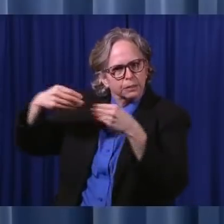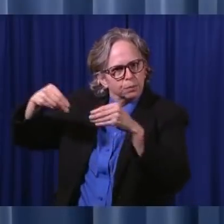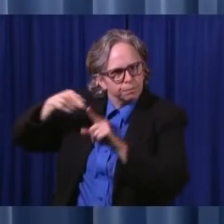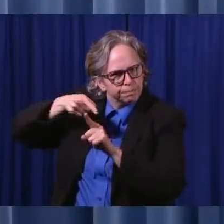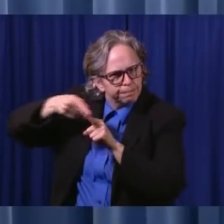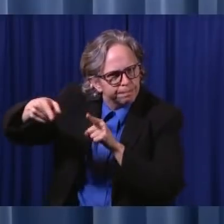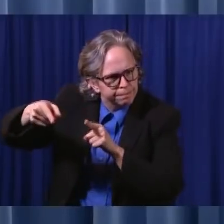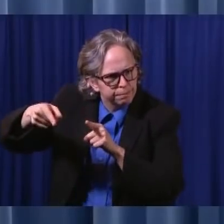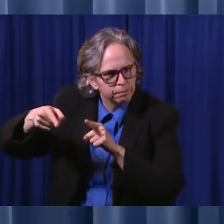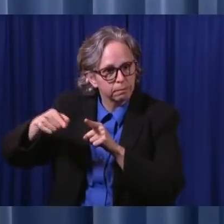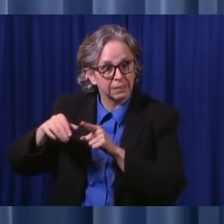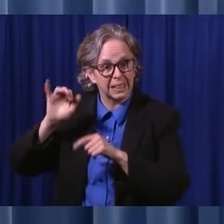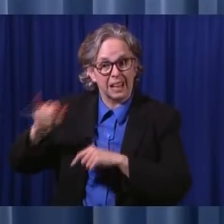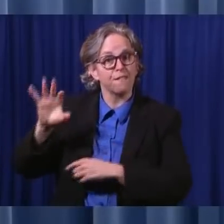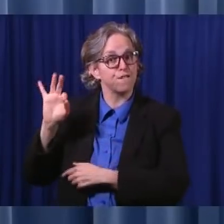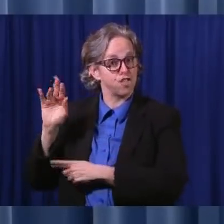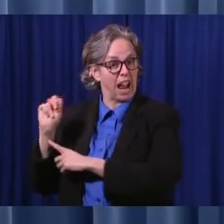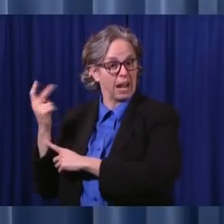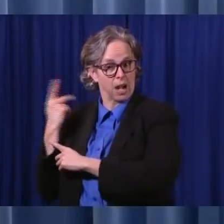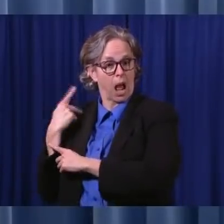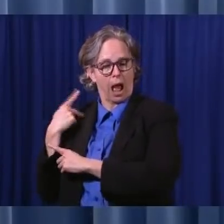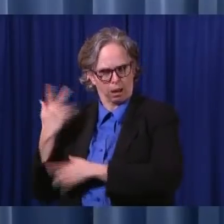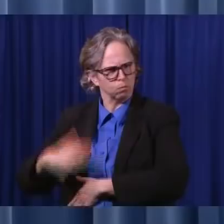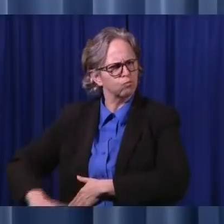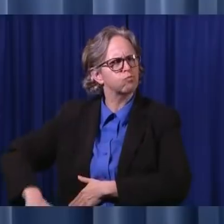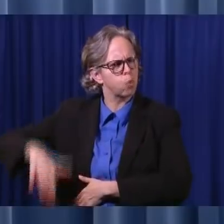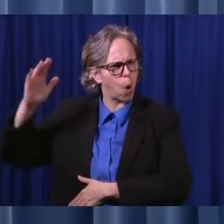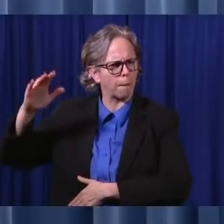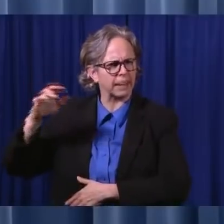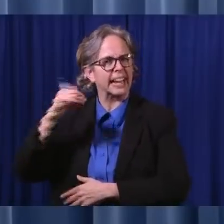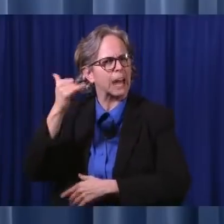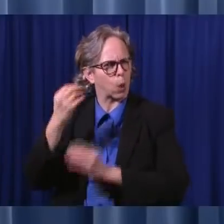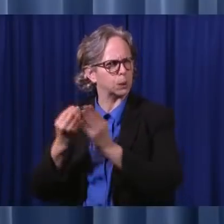PROVIDERS OR THE PHARMACIES, FRAN AND I GREW UP IN YELLOW SPRINGS.